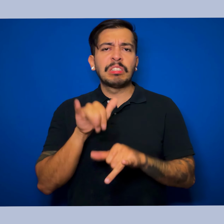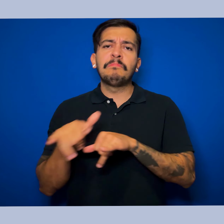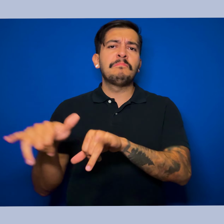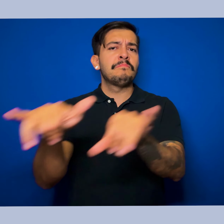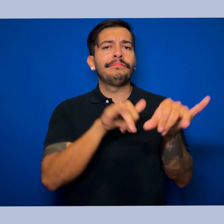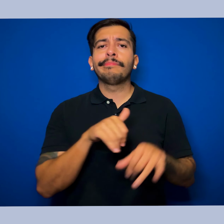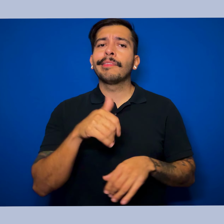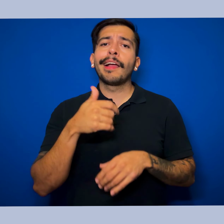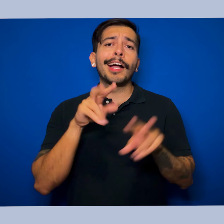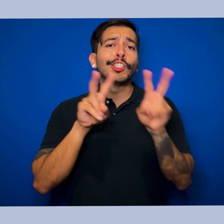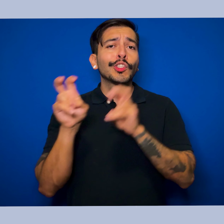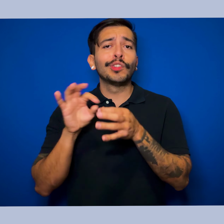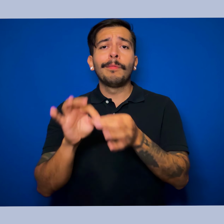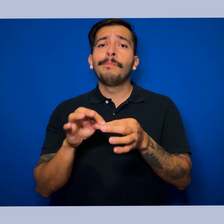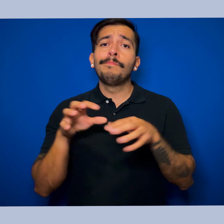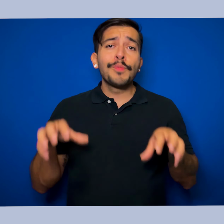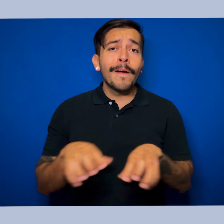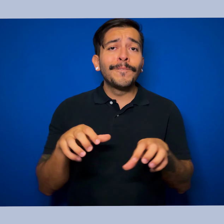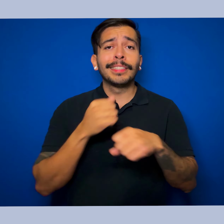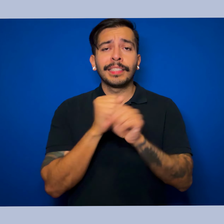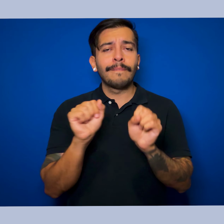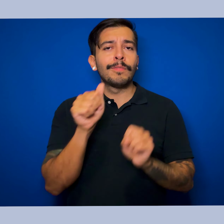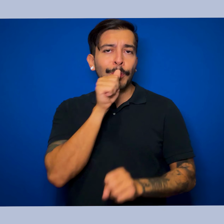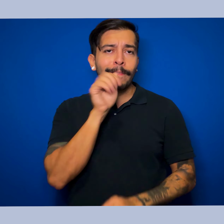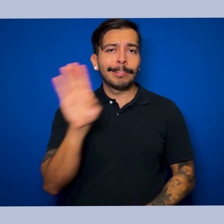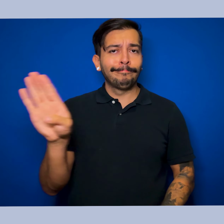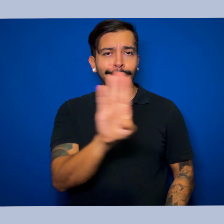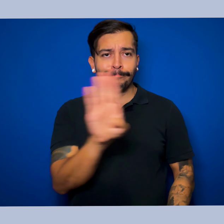like you would with any other performance or safety issue.